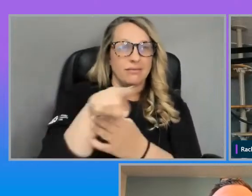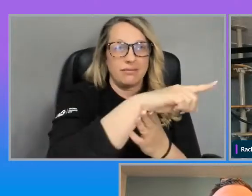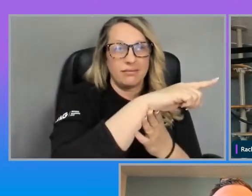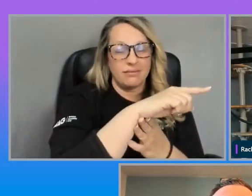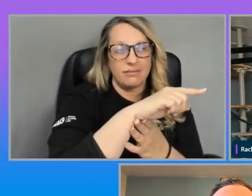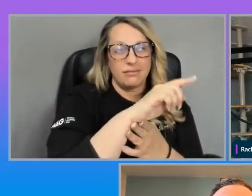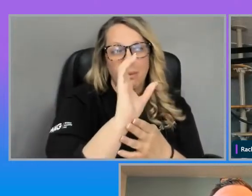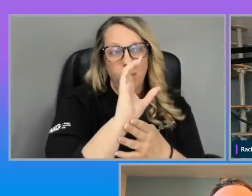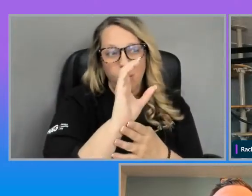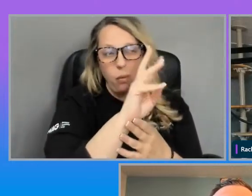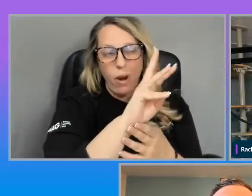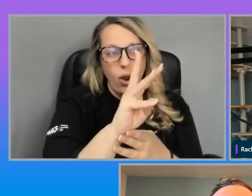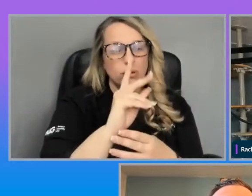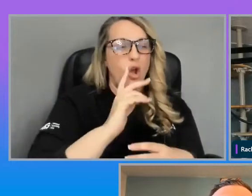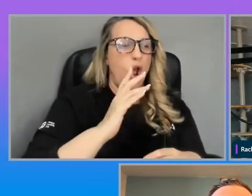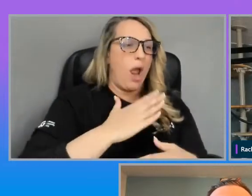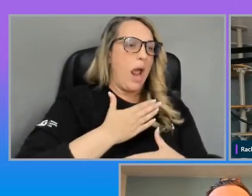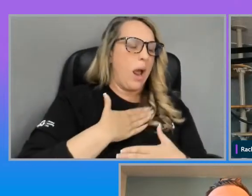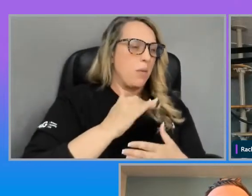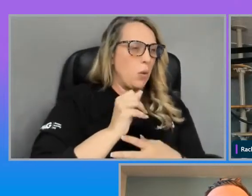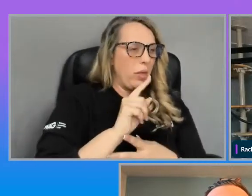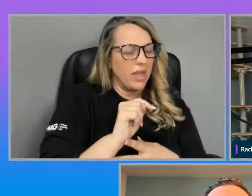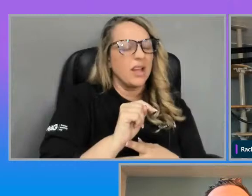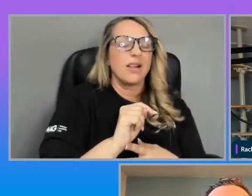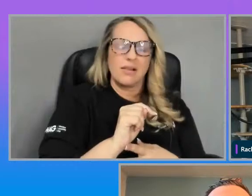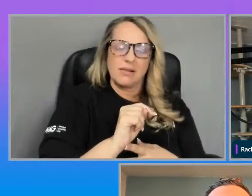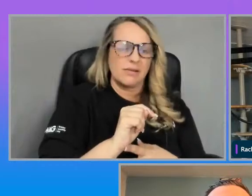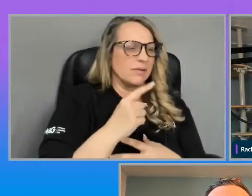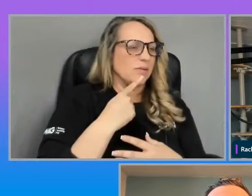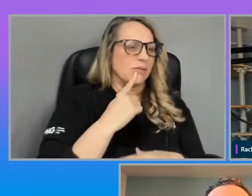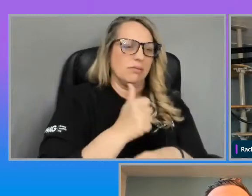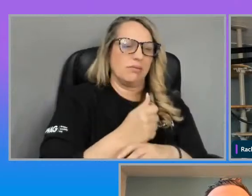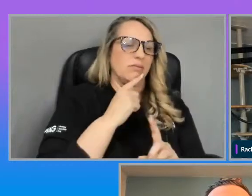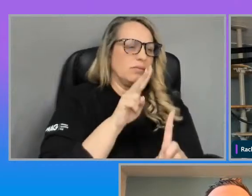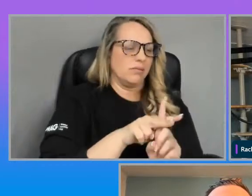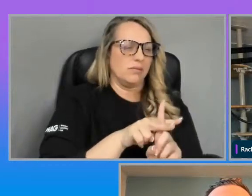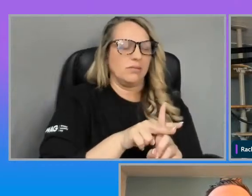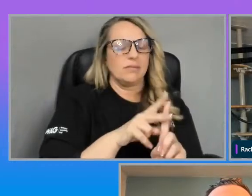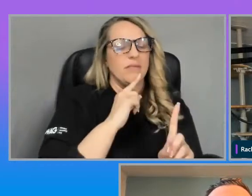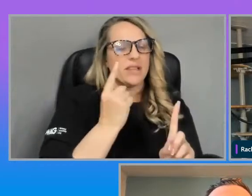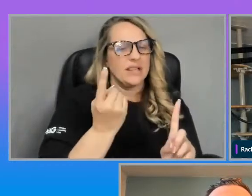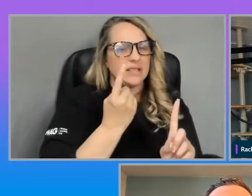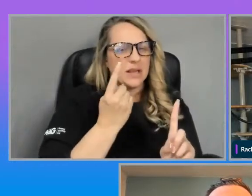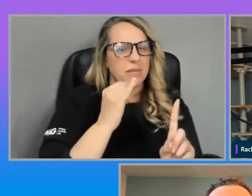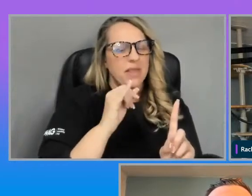them, but then it's just getting priorities in place to, to get them implemented. Obviously,